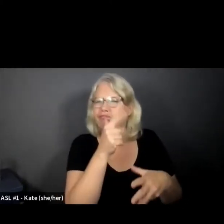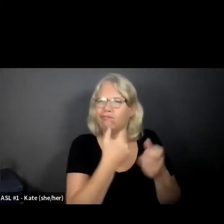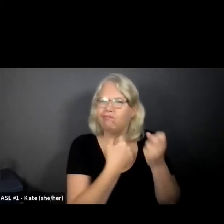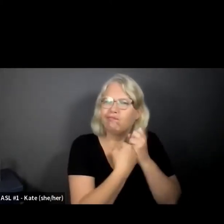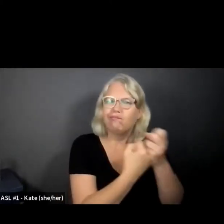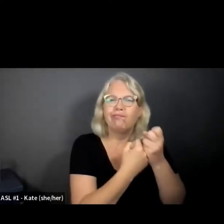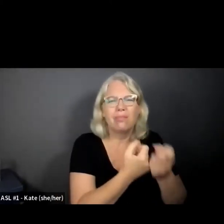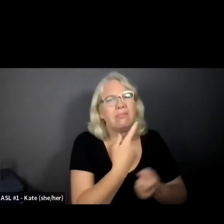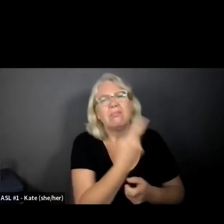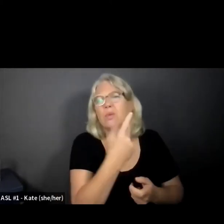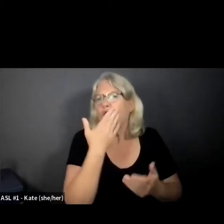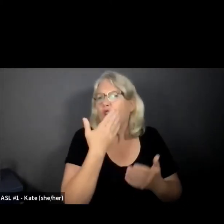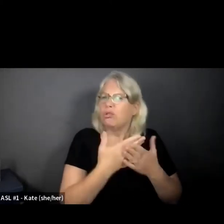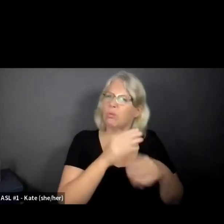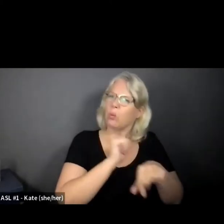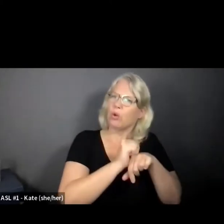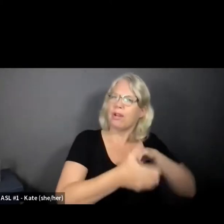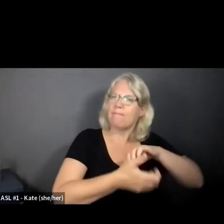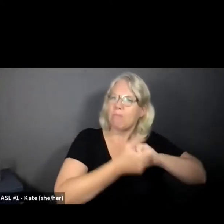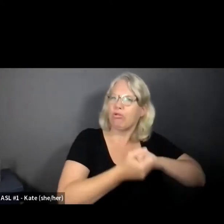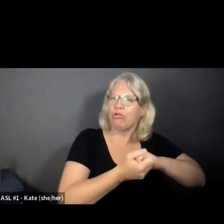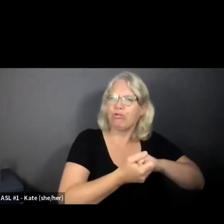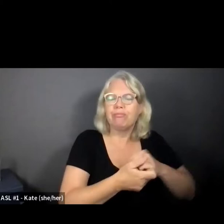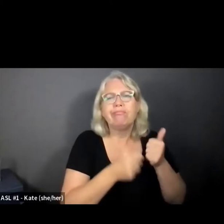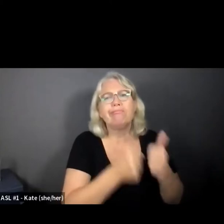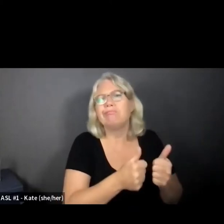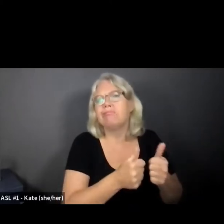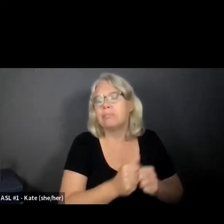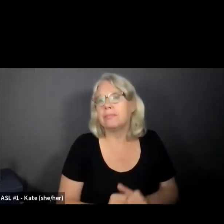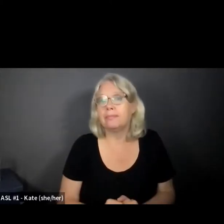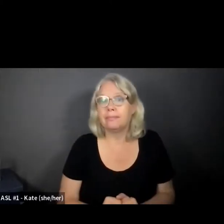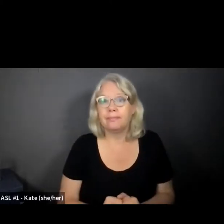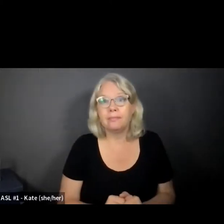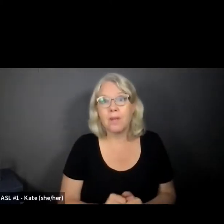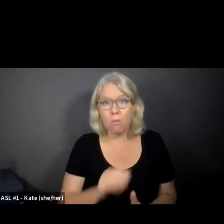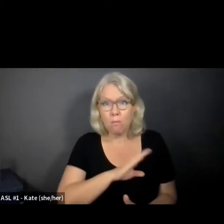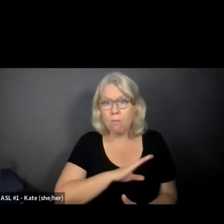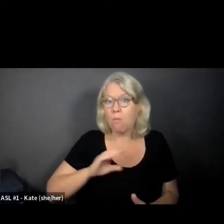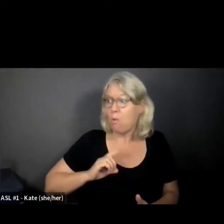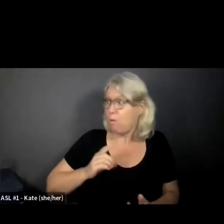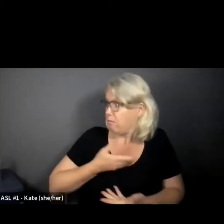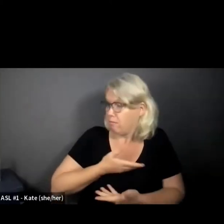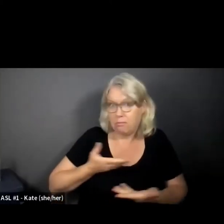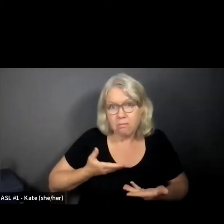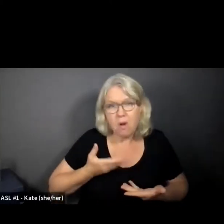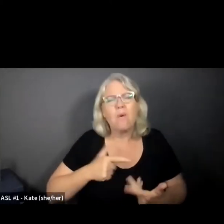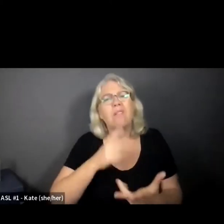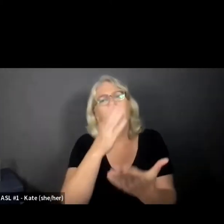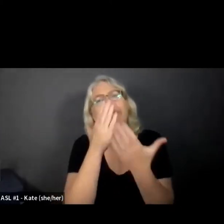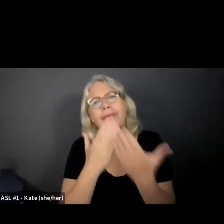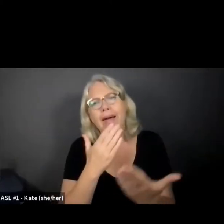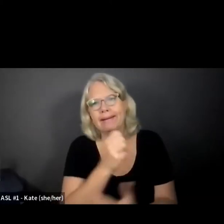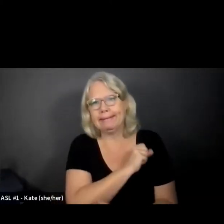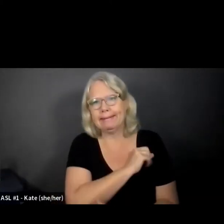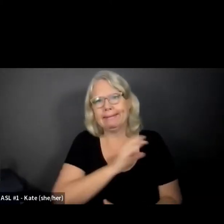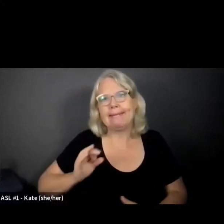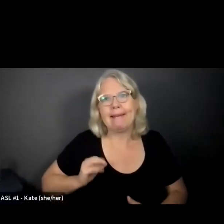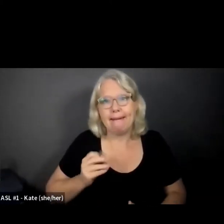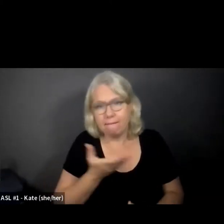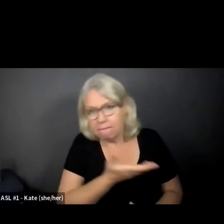THE BOARD THANKS THE STAFF FOR THEIR TIRELESS WORK TO SUPPORT US AND FOR ALL THE IMPORTANT SUBSTANTIVE WORK THEY DO.